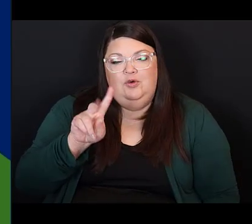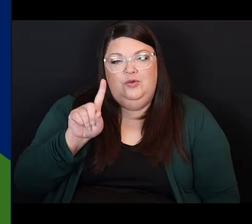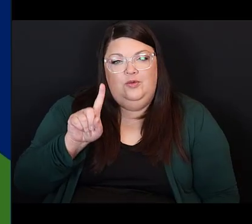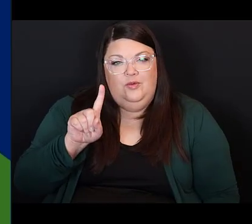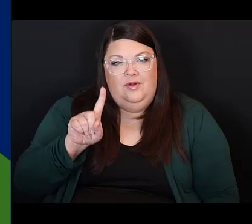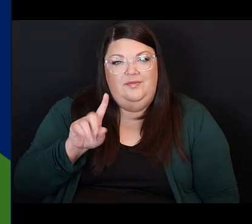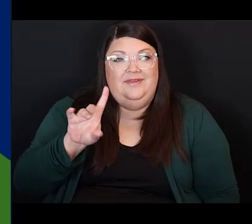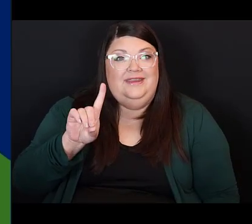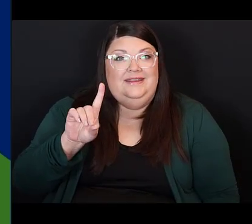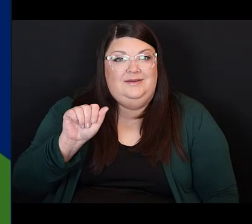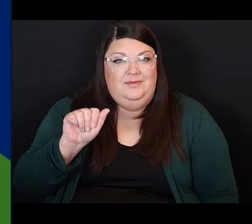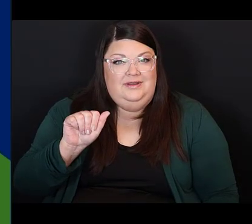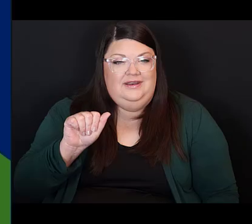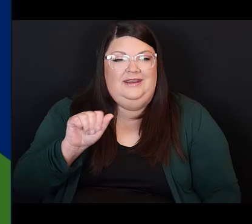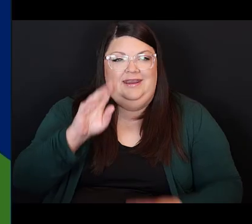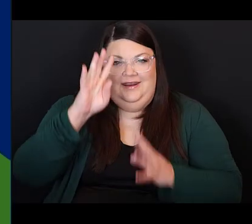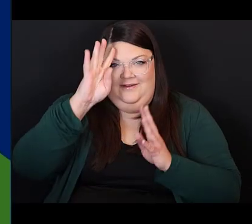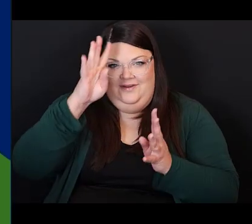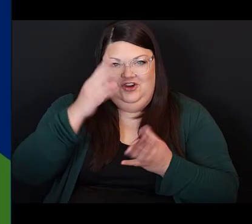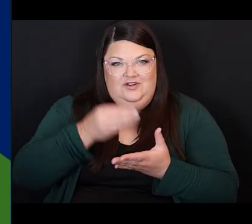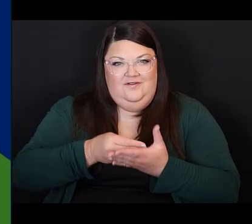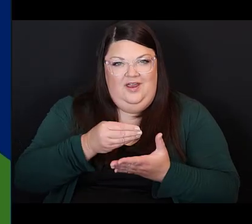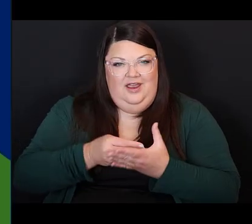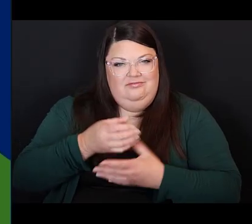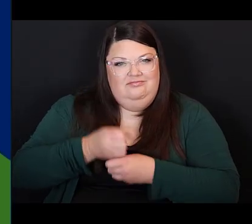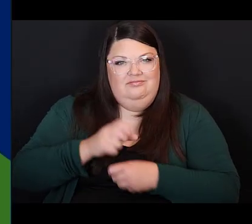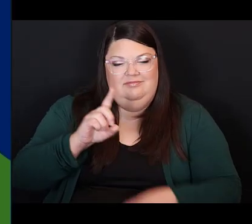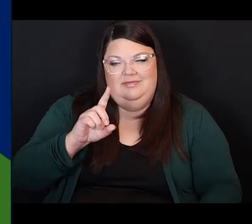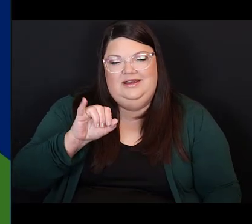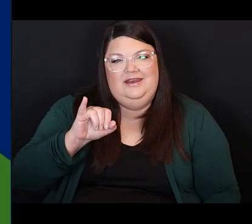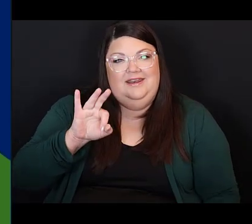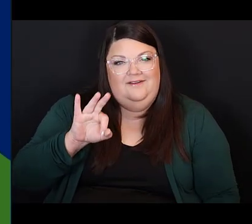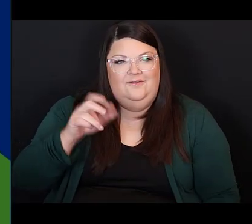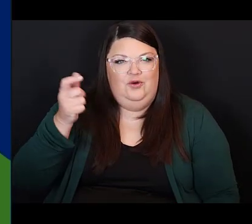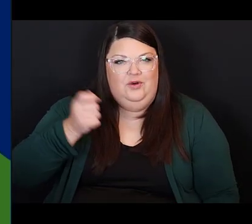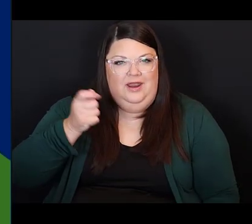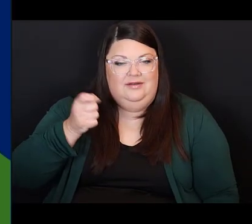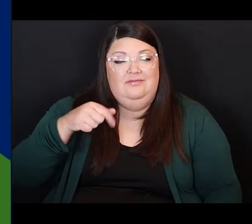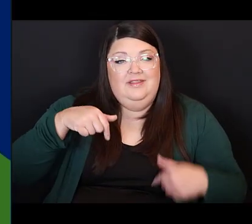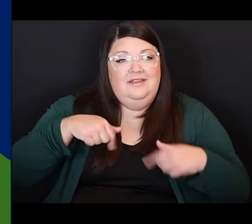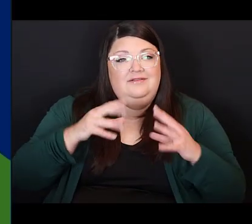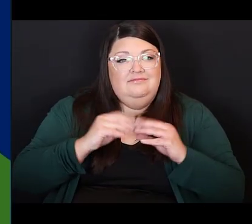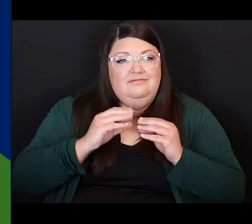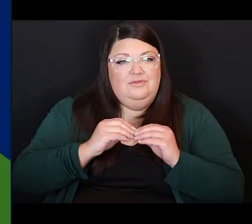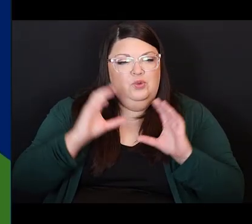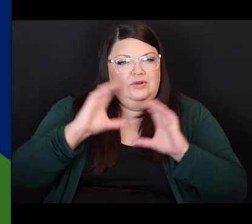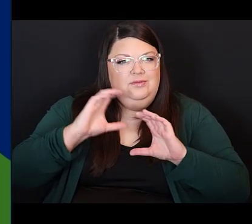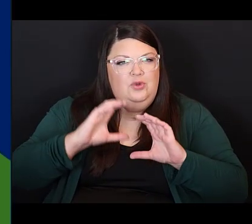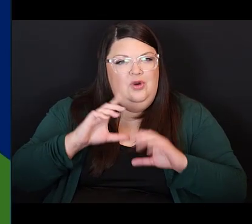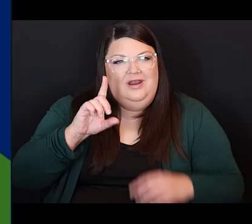Disability Innovation Fund, or DIF, grant. This session will explore some ways that DIF